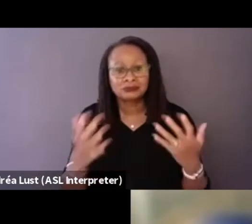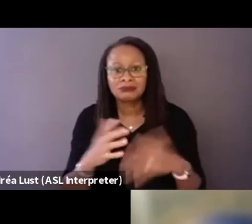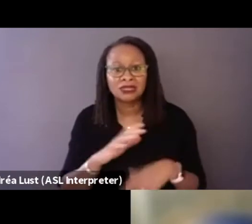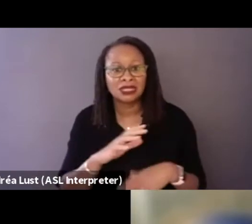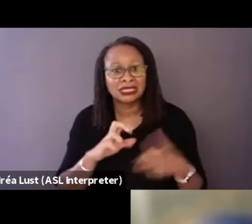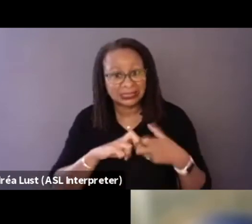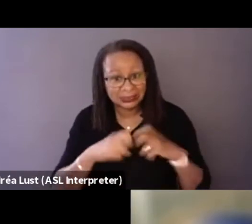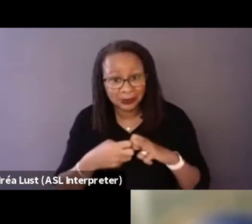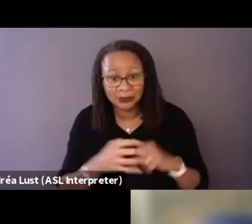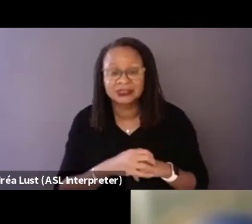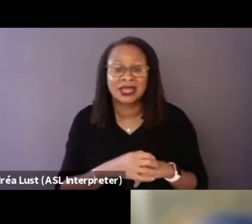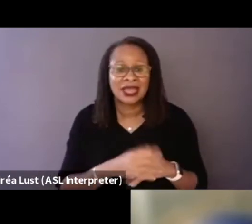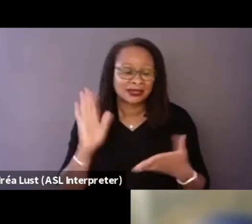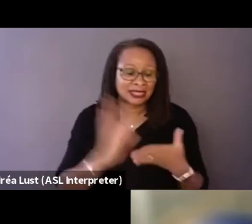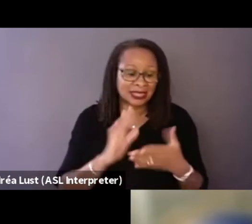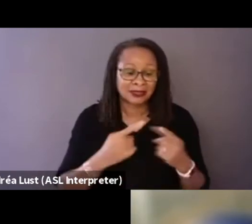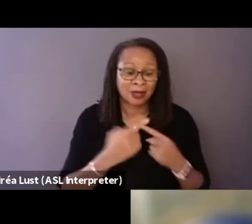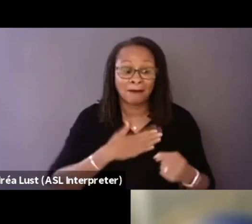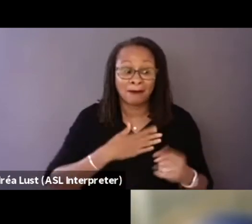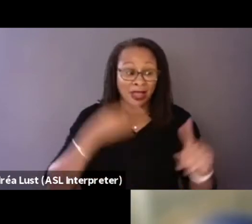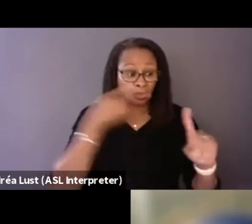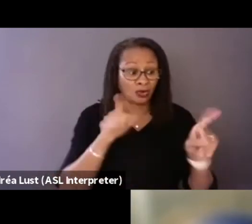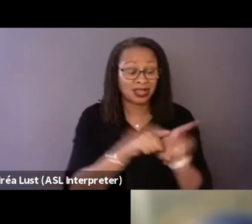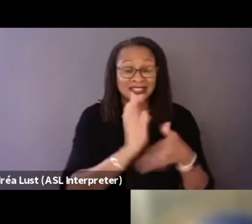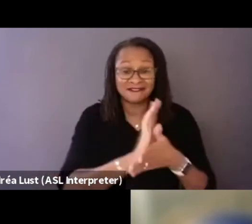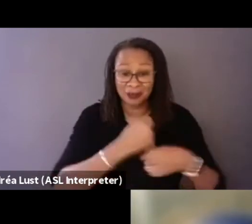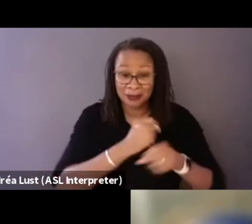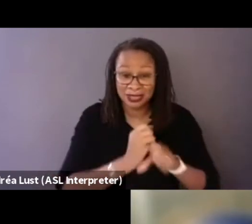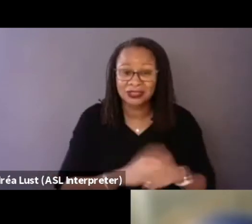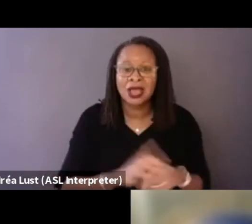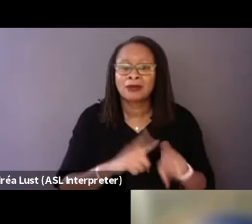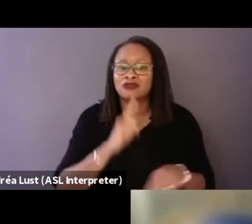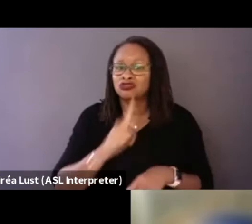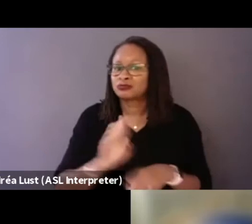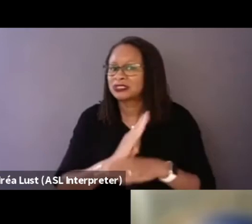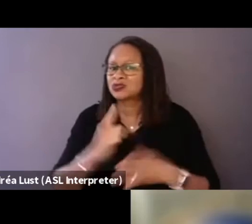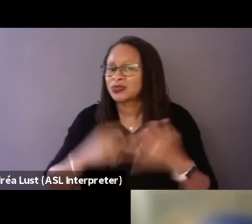than it is about what these young people did, and the serendipity of us being there to capture it.